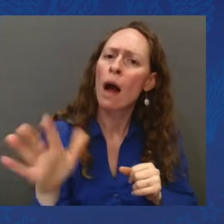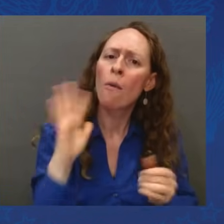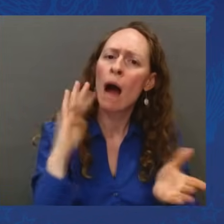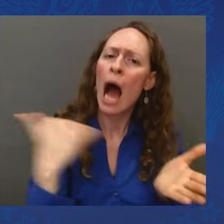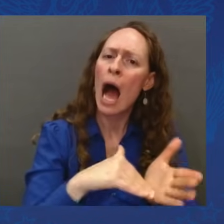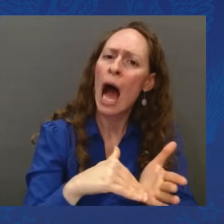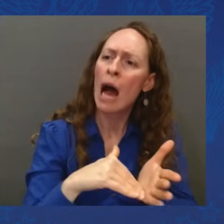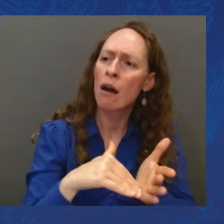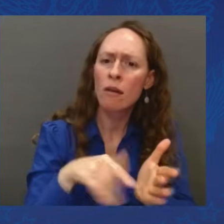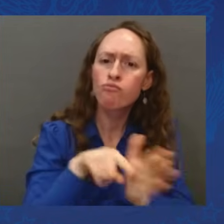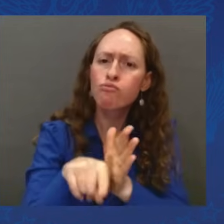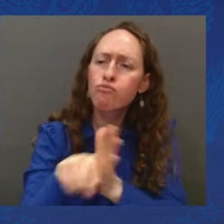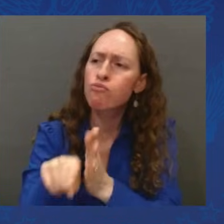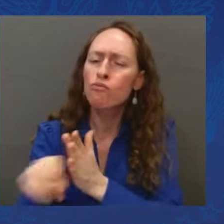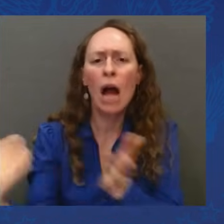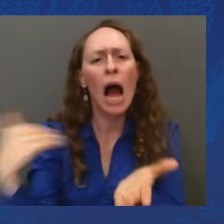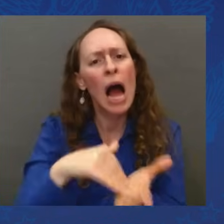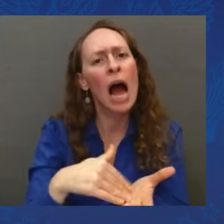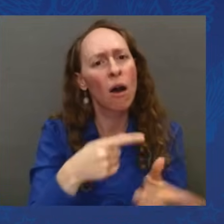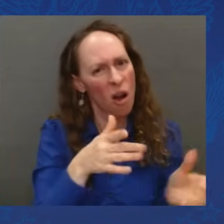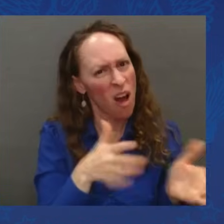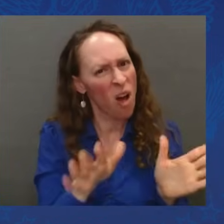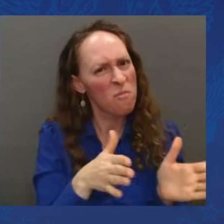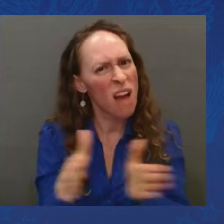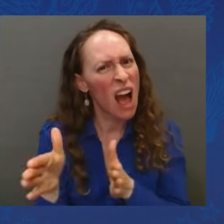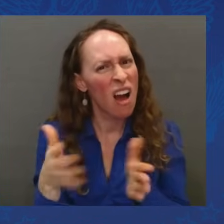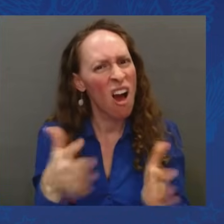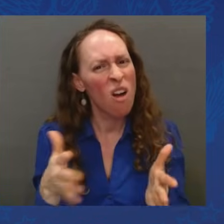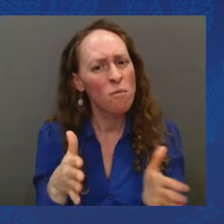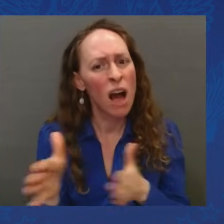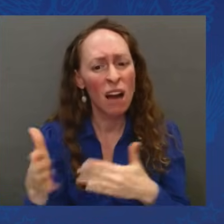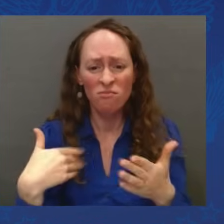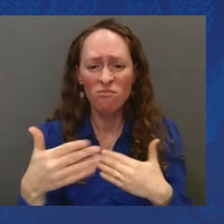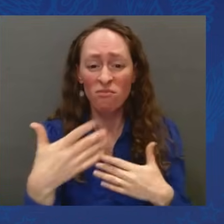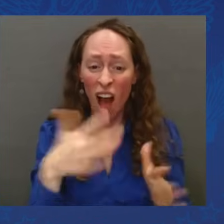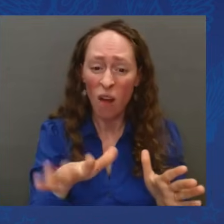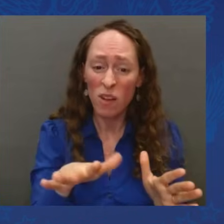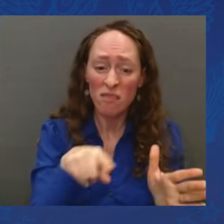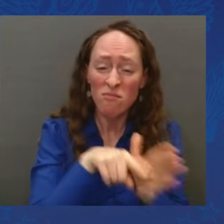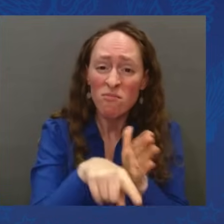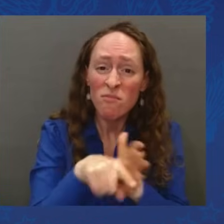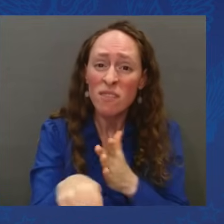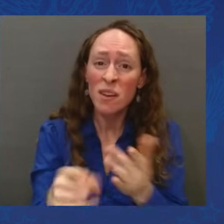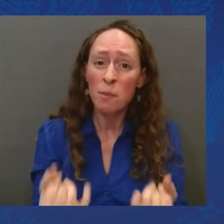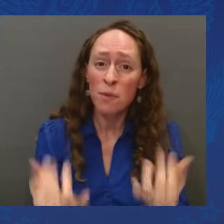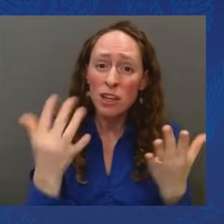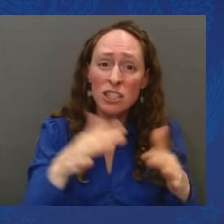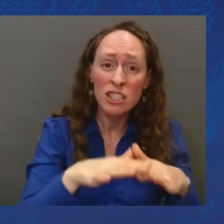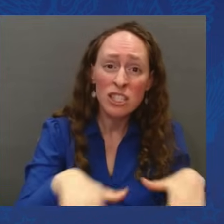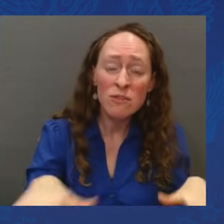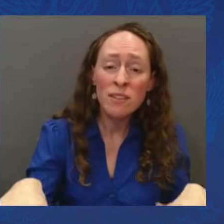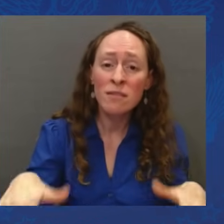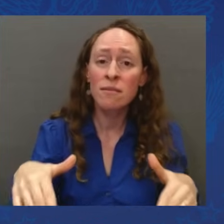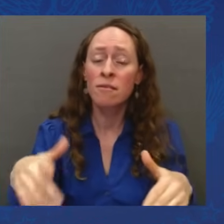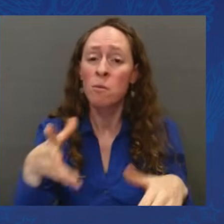burning women and children alive. And so, the idea that they're going to just stop and not do anything is not realistic.